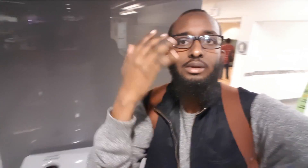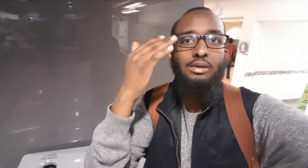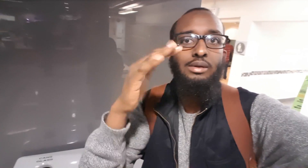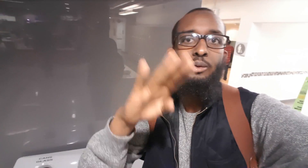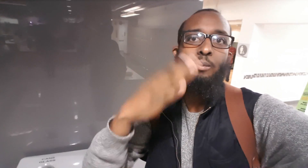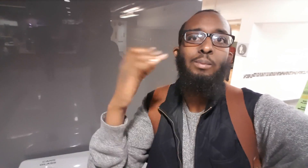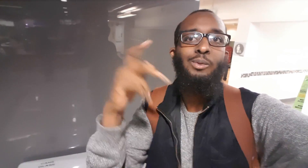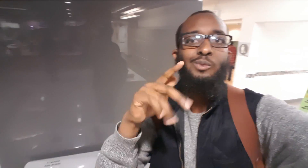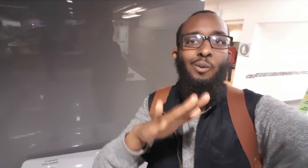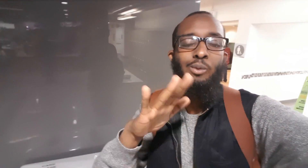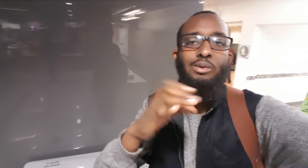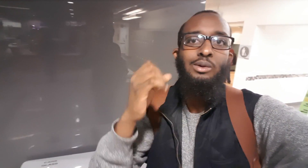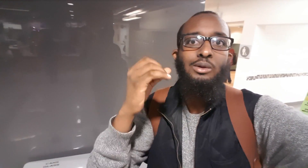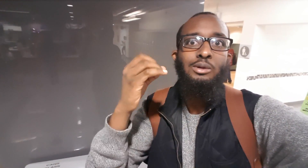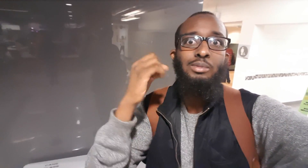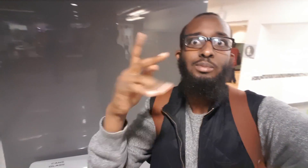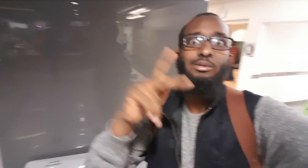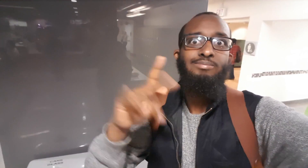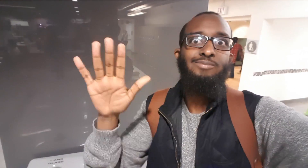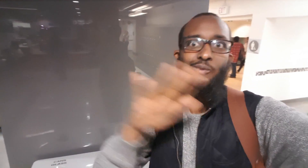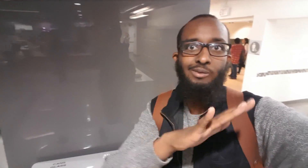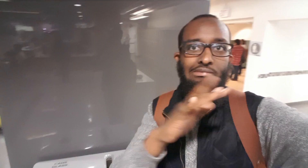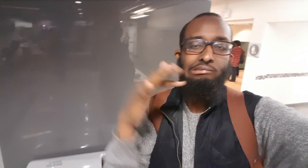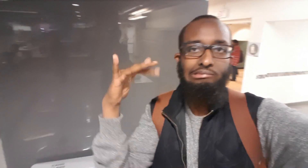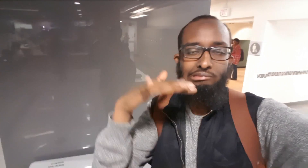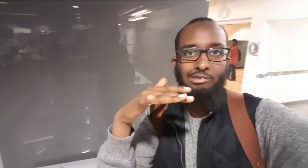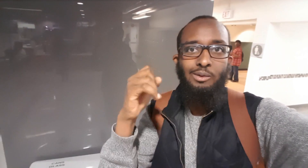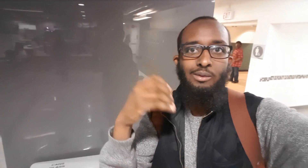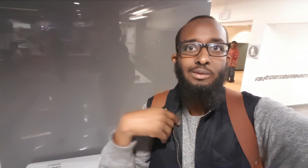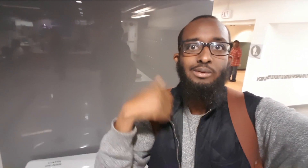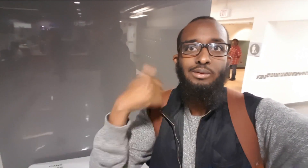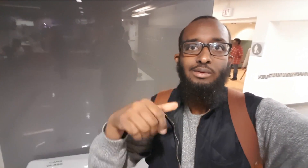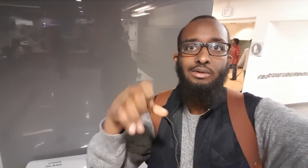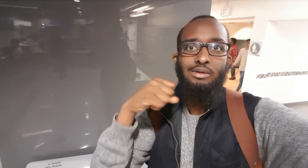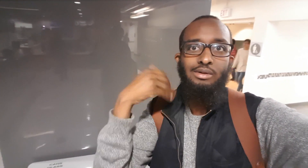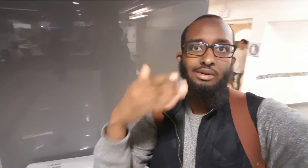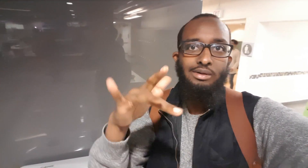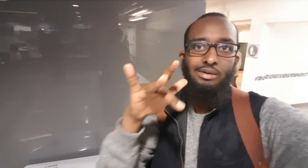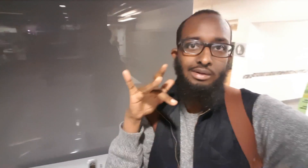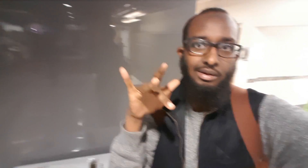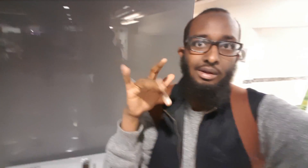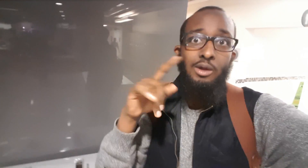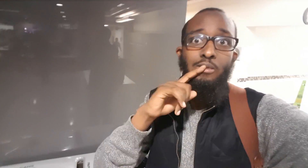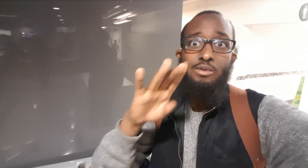Its Tuesday, and the first day. There are so many students, so I wanted to come earlier